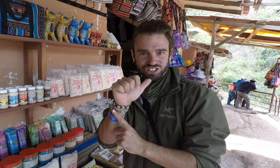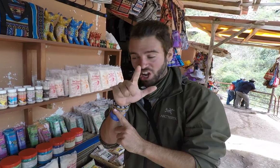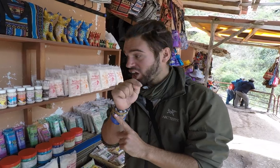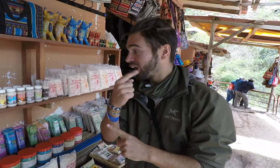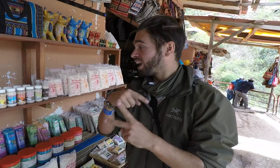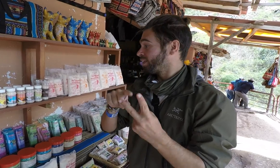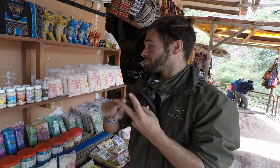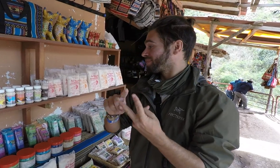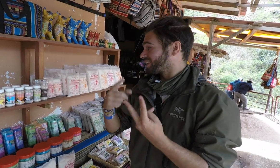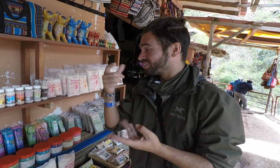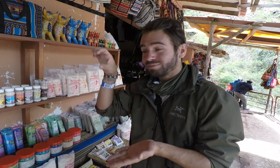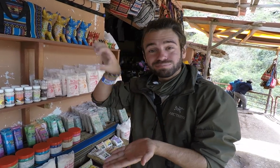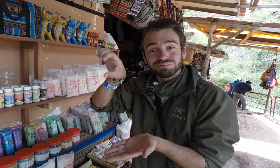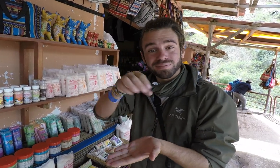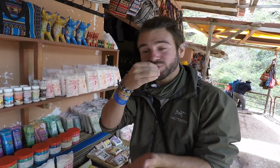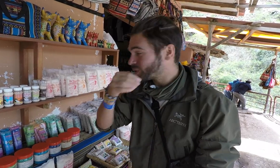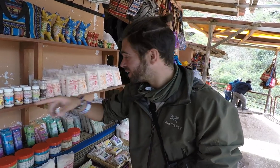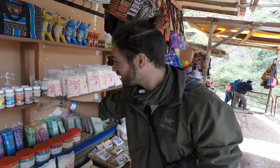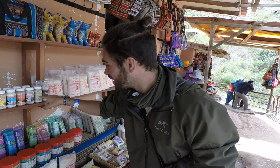salt spices for adding some flavors to meals, and